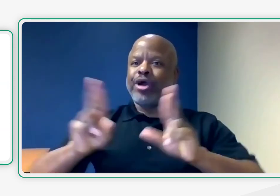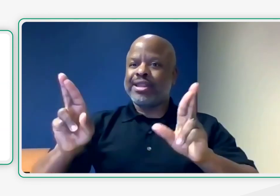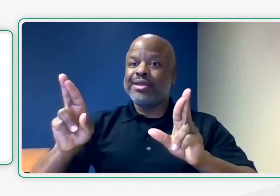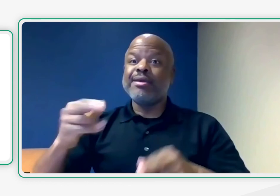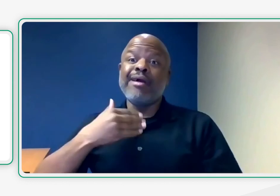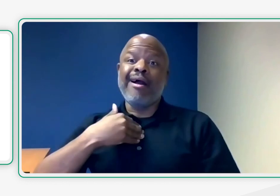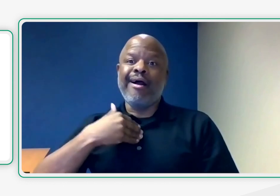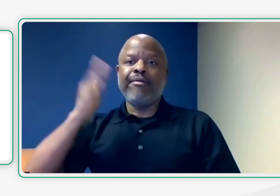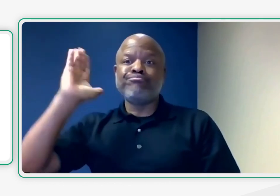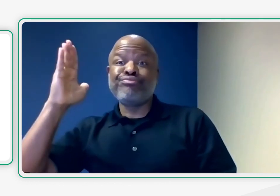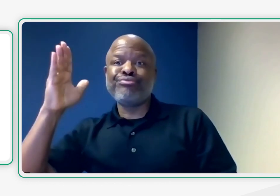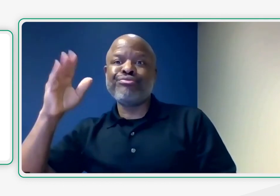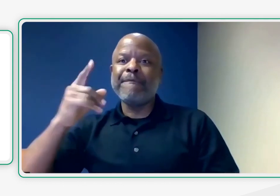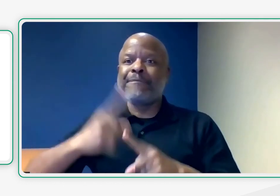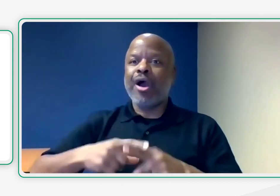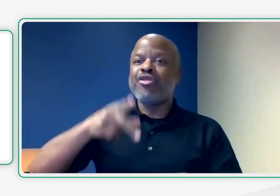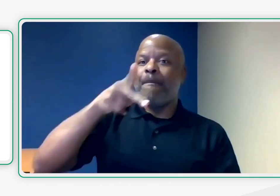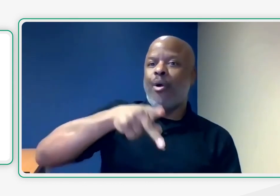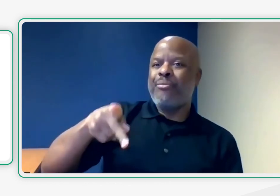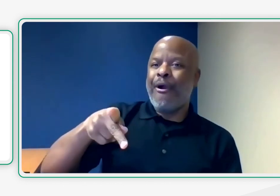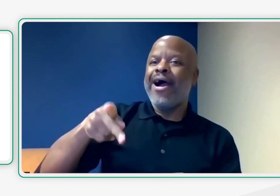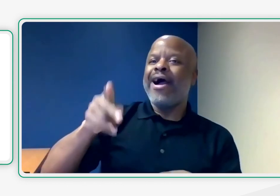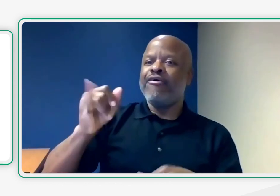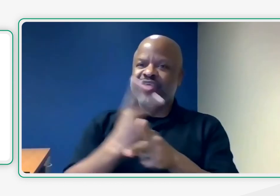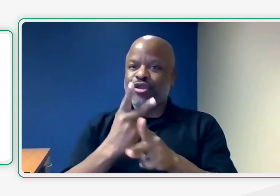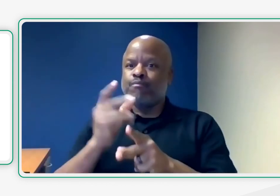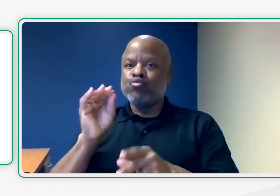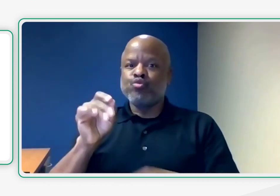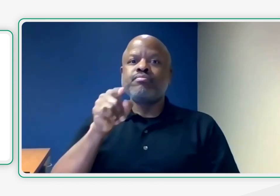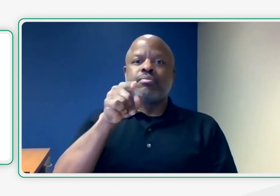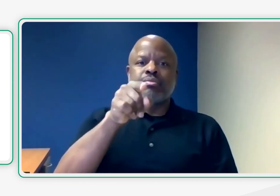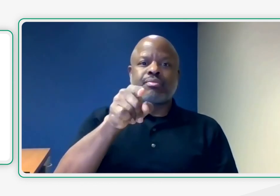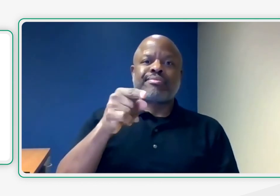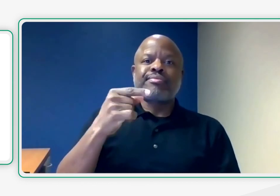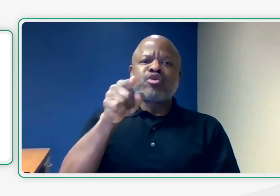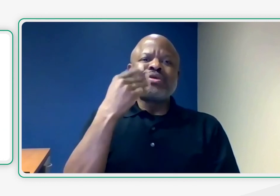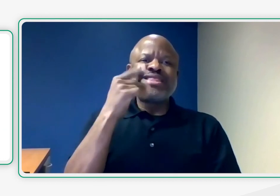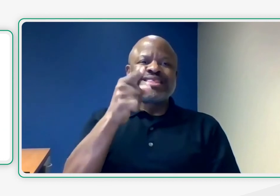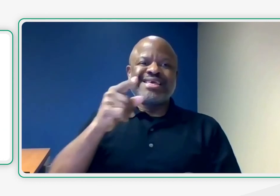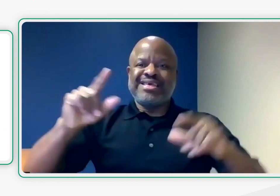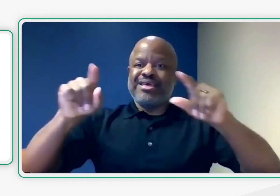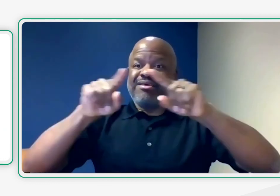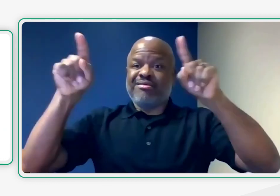in viewing this presentation, we also have at the ready the presentation – the PowerPoint slides.